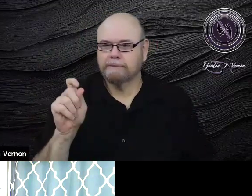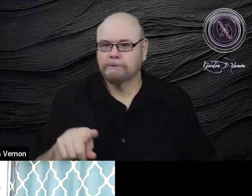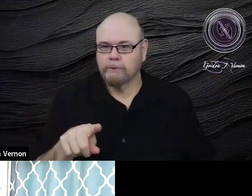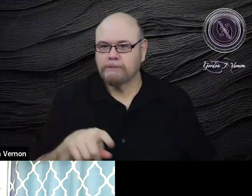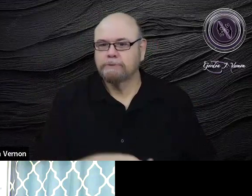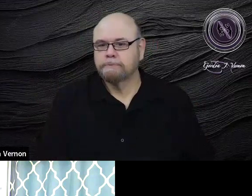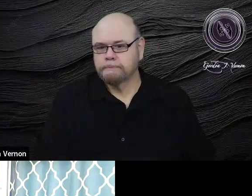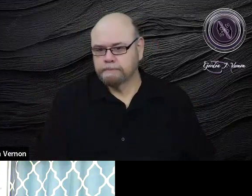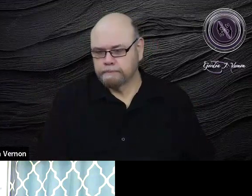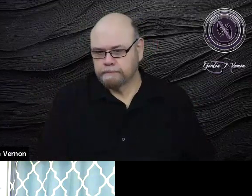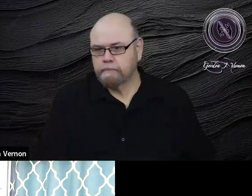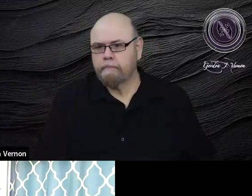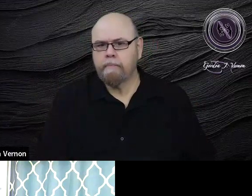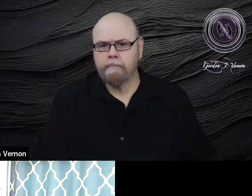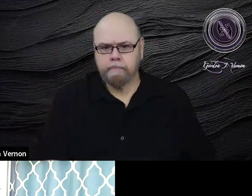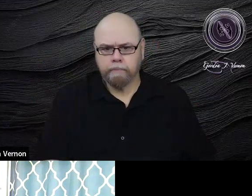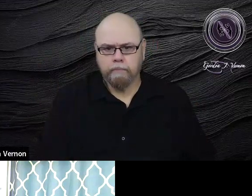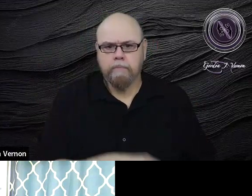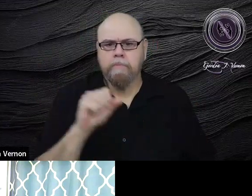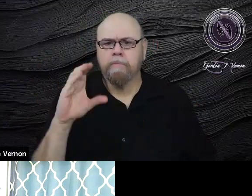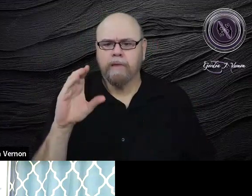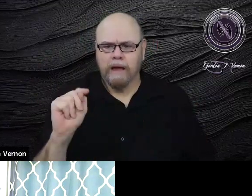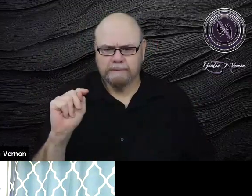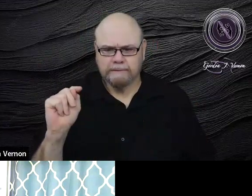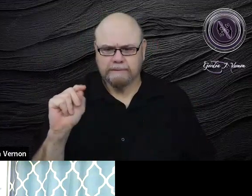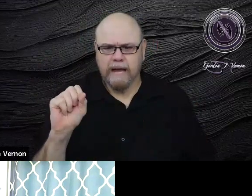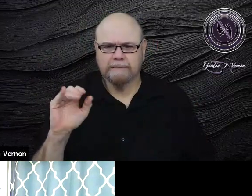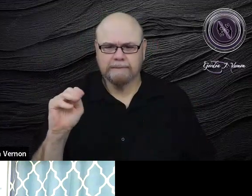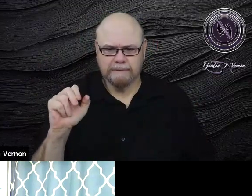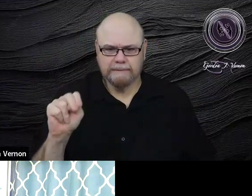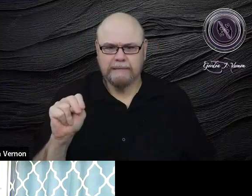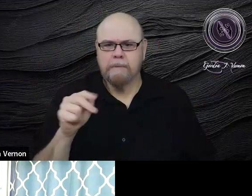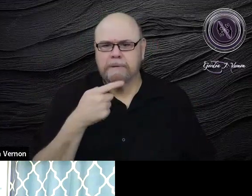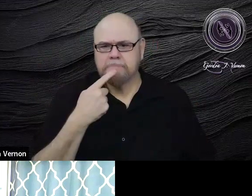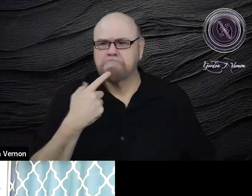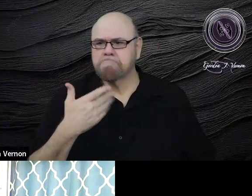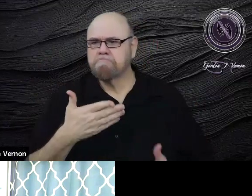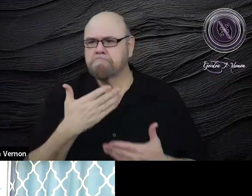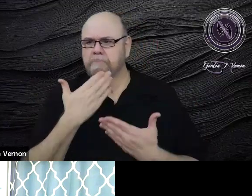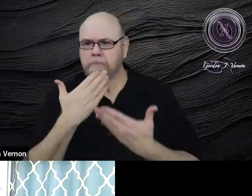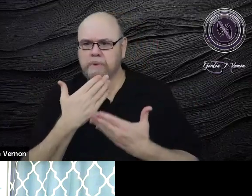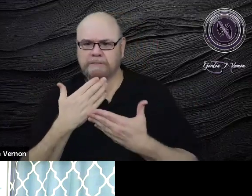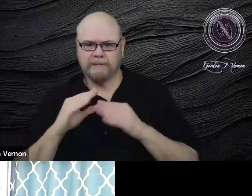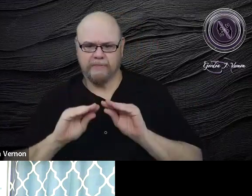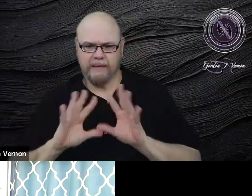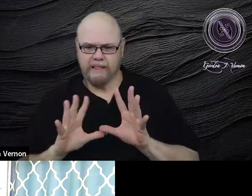That's a good question. I mean, training in general is an important factor potentially.